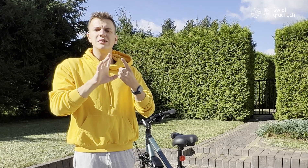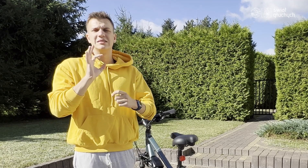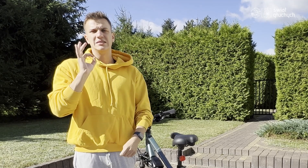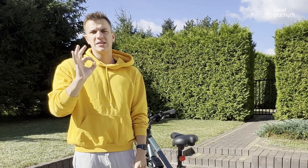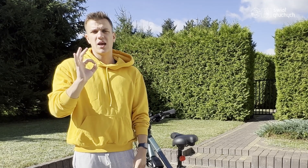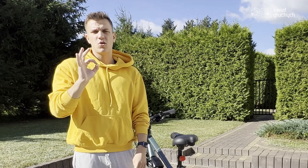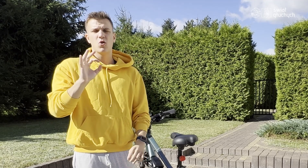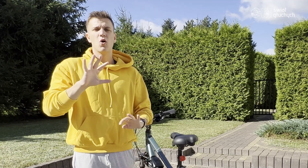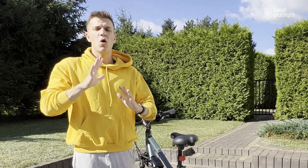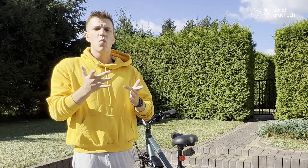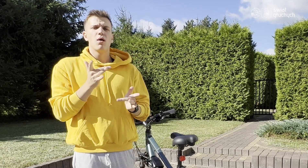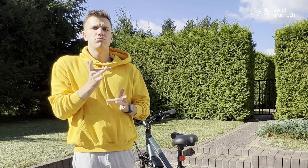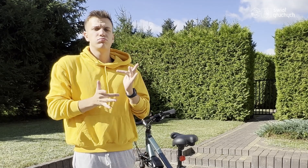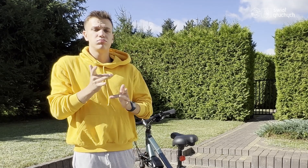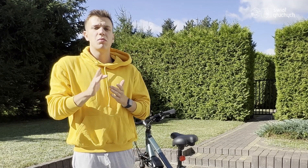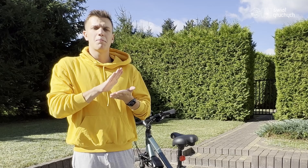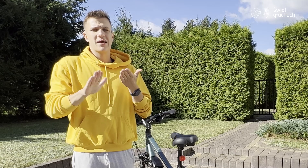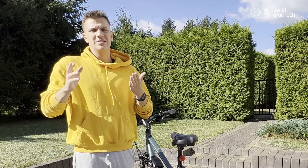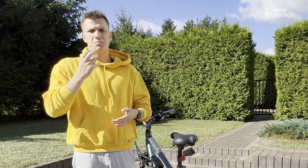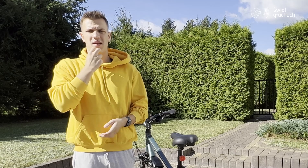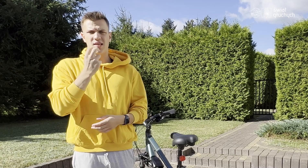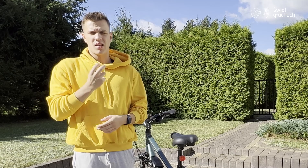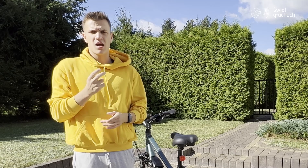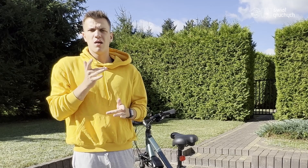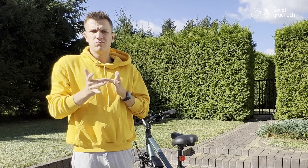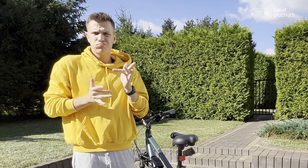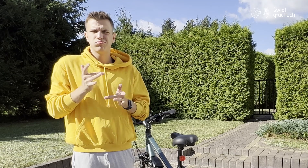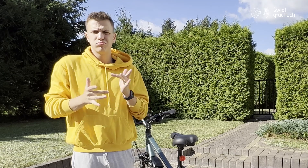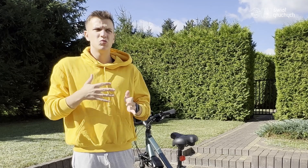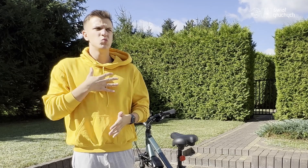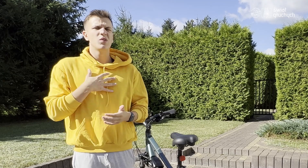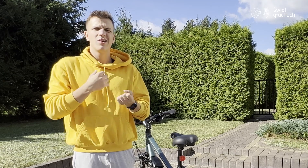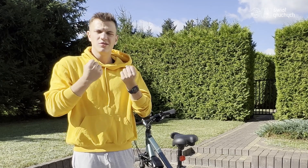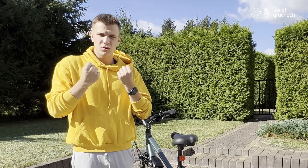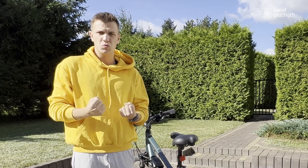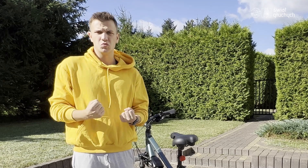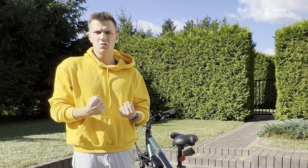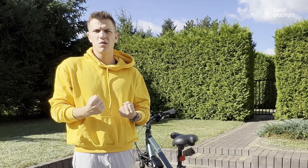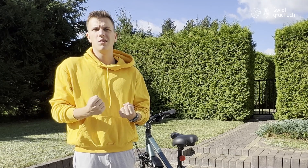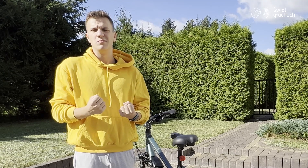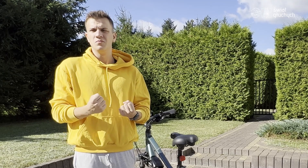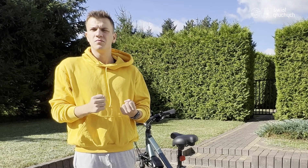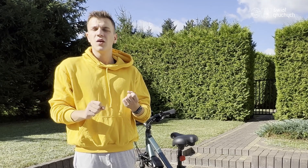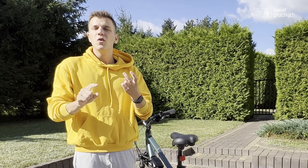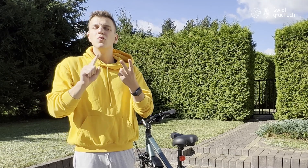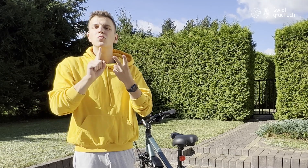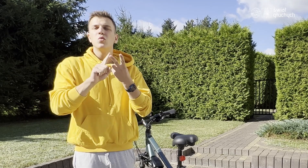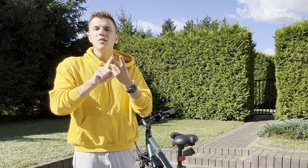Mode 0 - Power assist off. When riding, you can feel the weight of the bike.